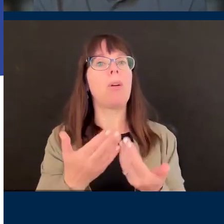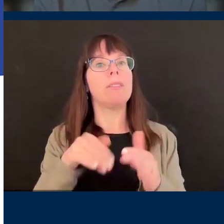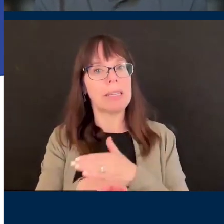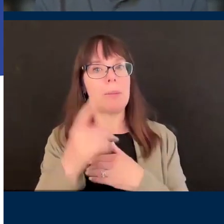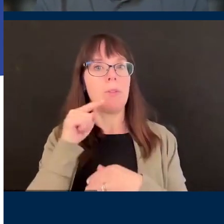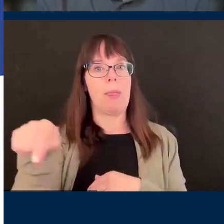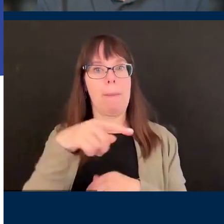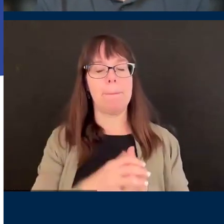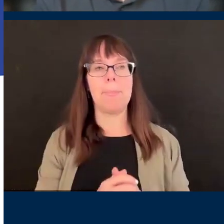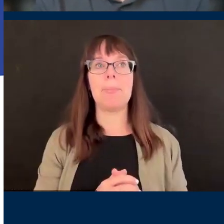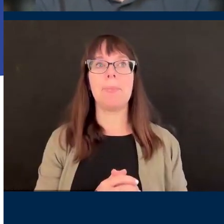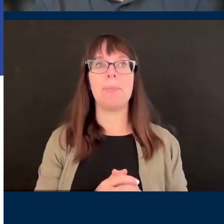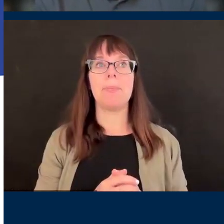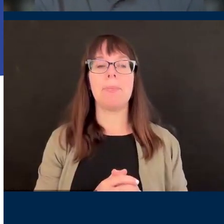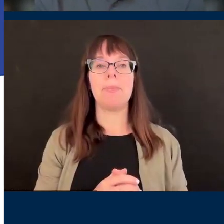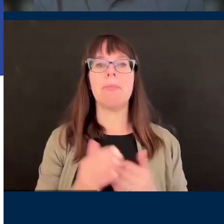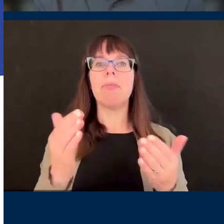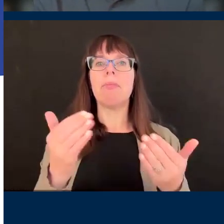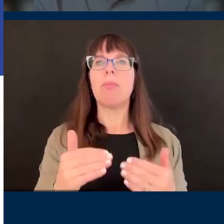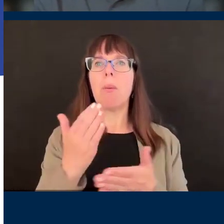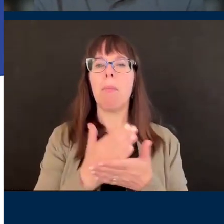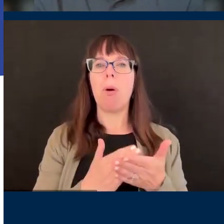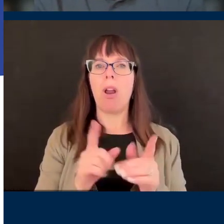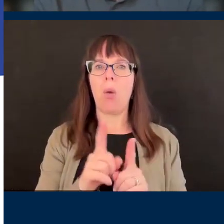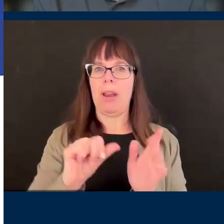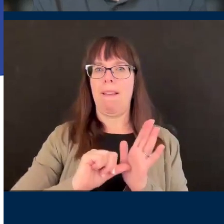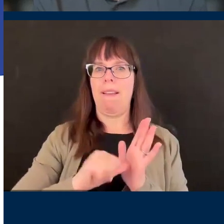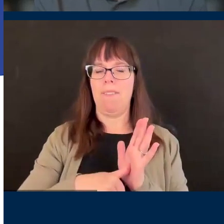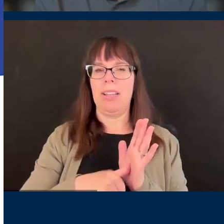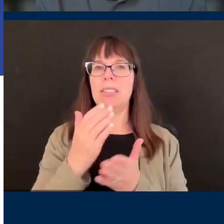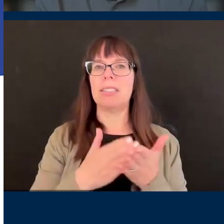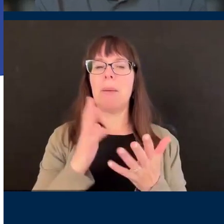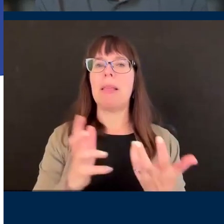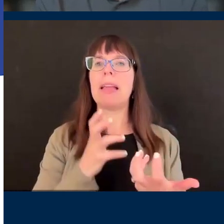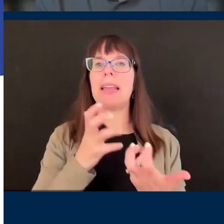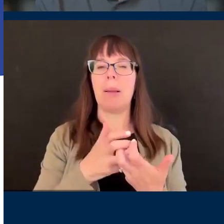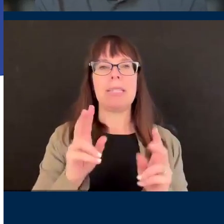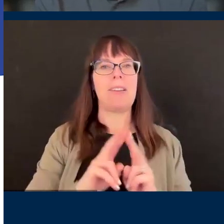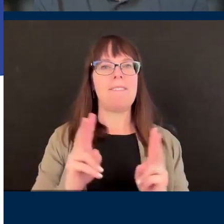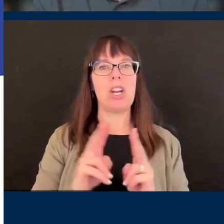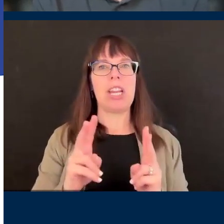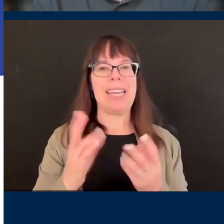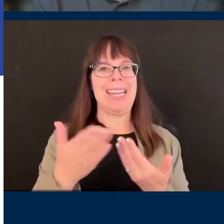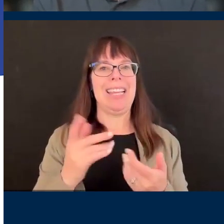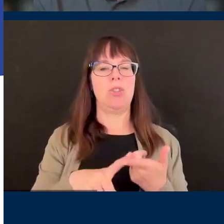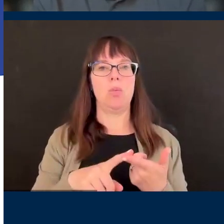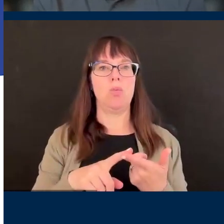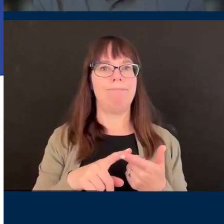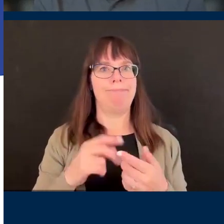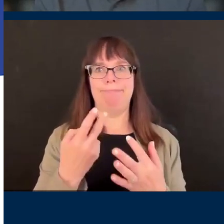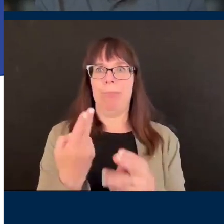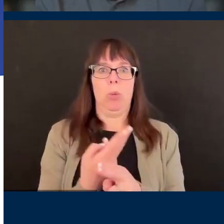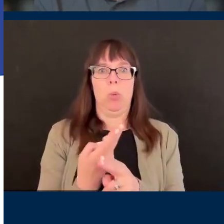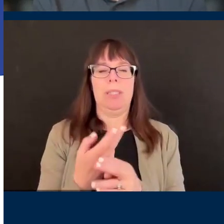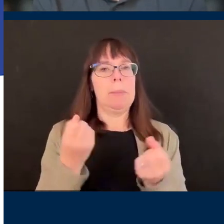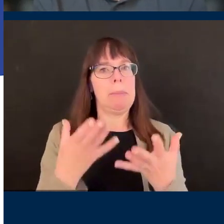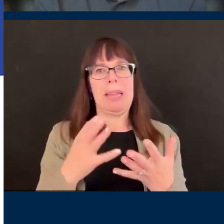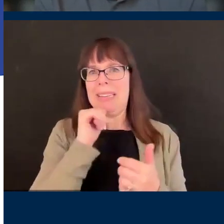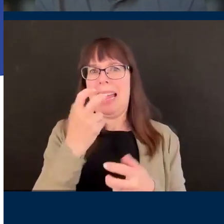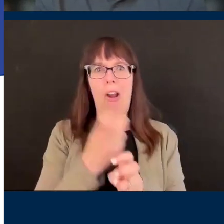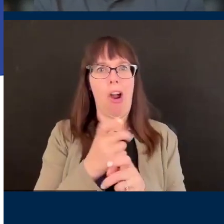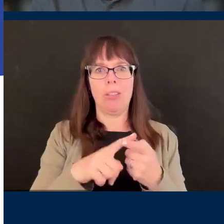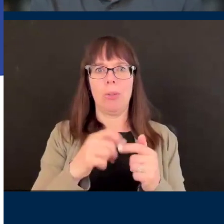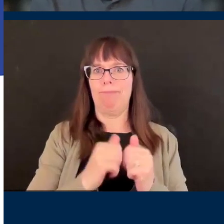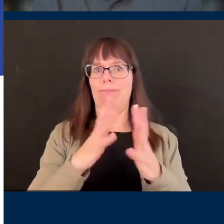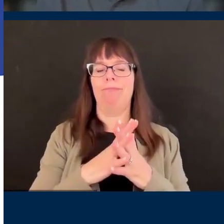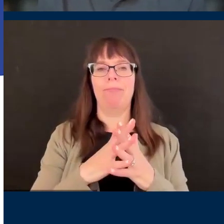On the the next point that I also want to emphasize, some of these accommodations are very easy to implement. Many of them are not difficult to do, and that also pushes back